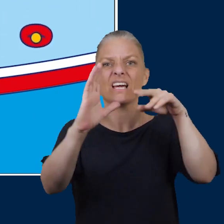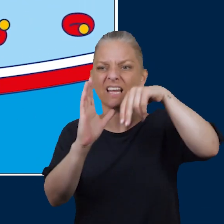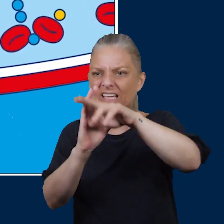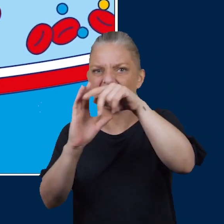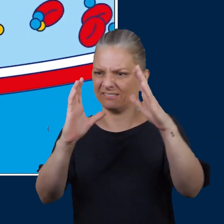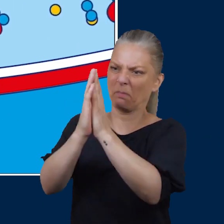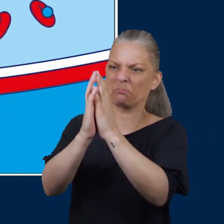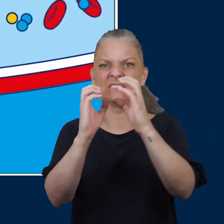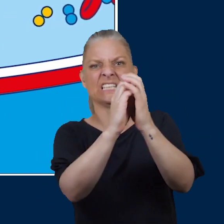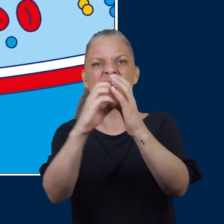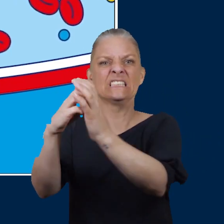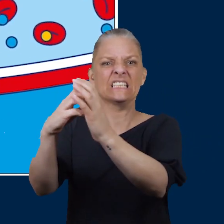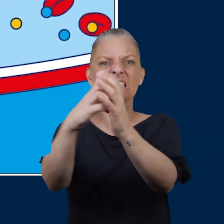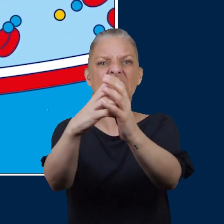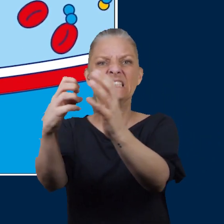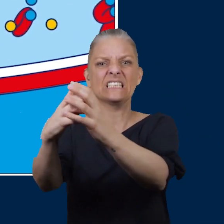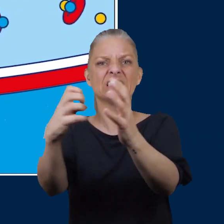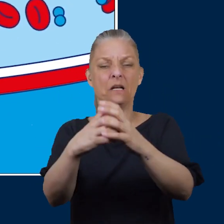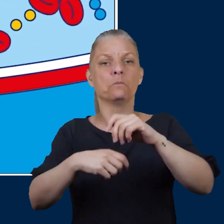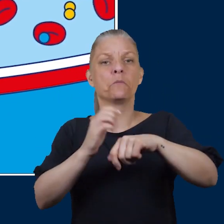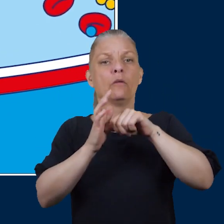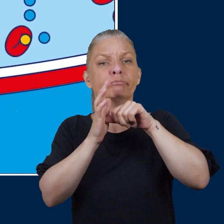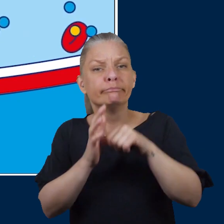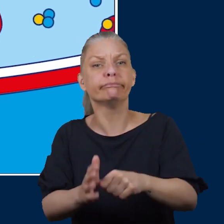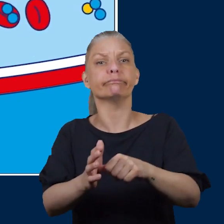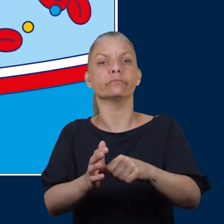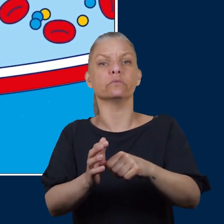The walls of your blood vessels also get sticky and this can cause other